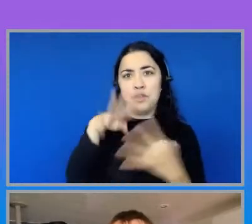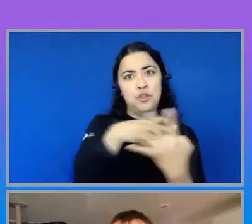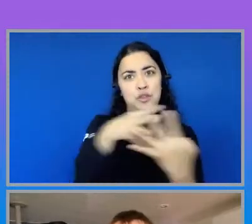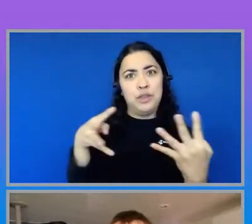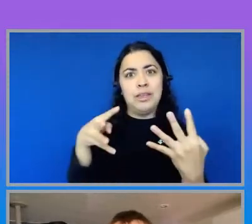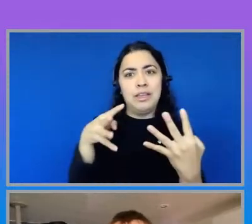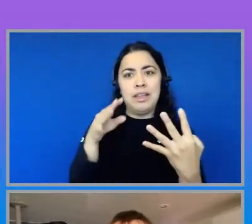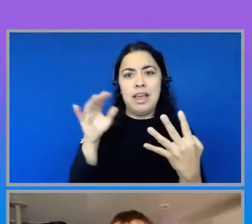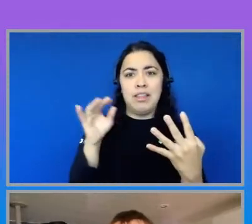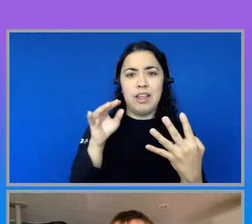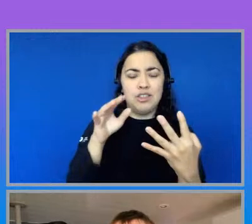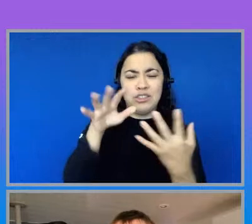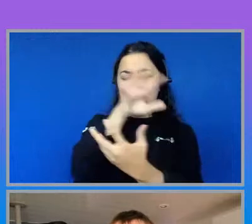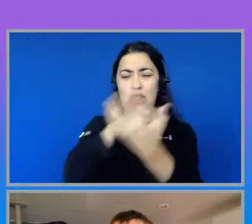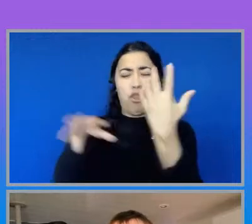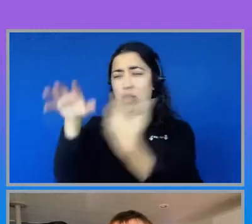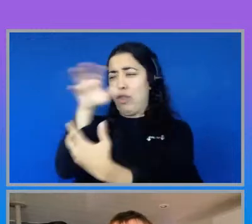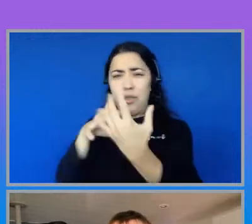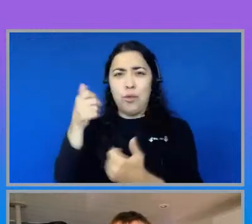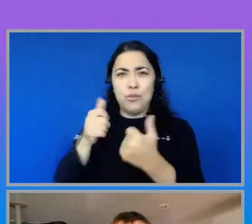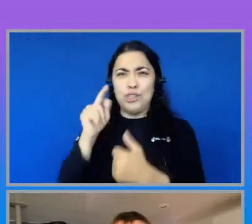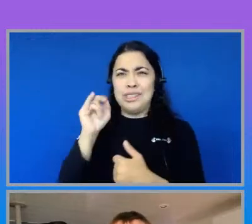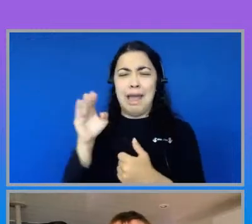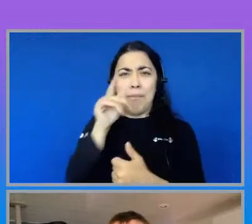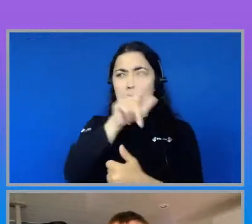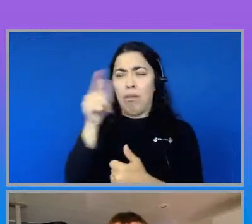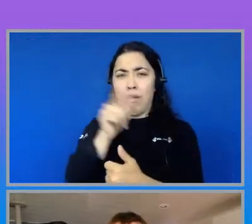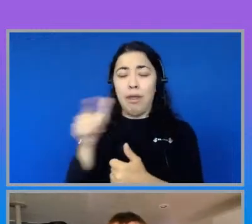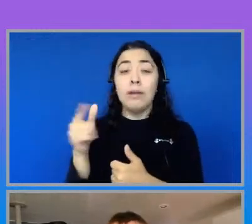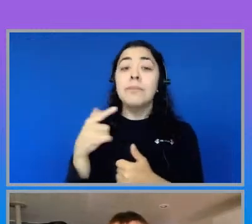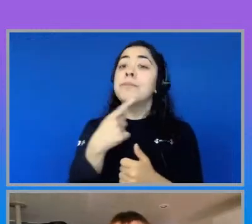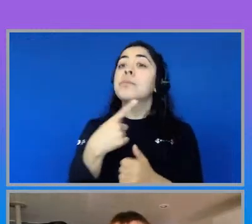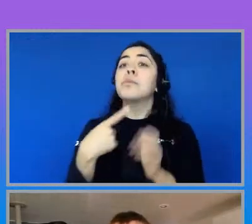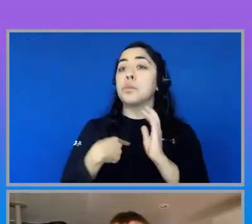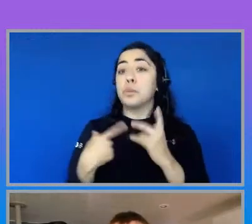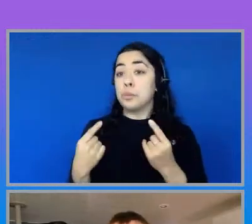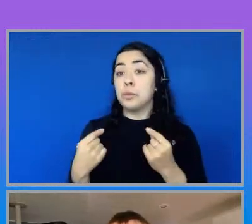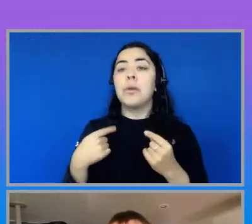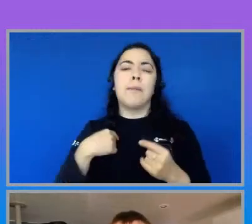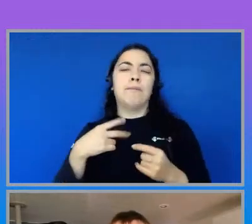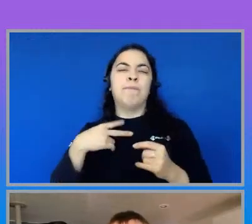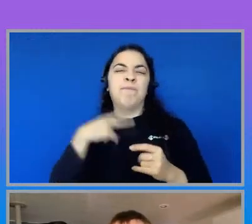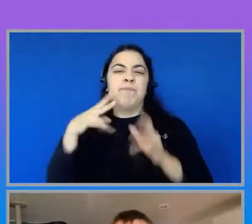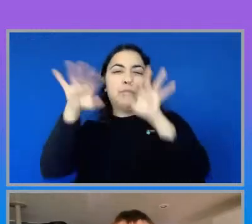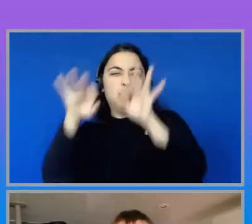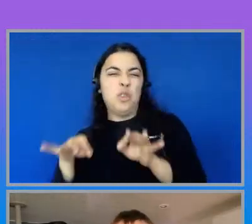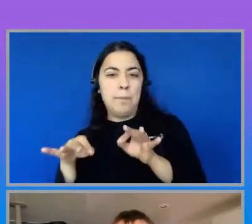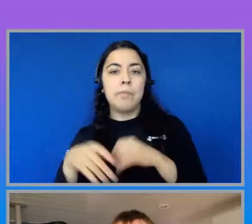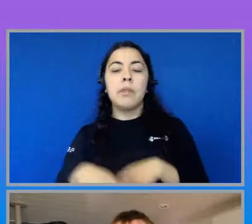template areas and completely jumble up the tab order. So what I've done here is I've got a